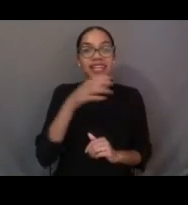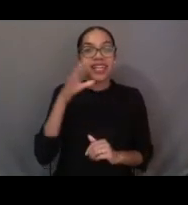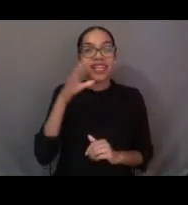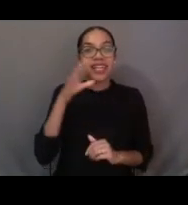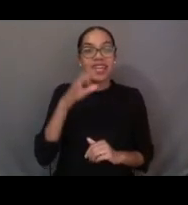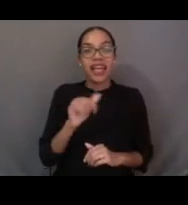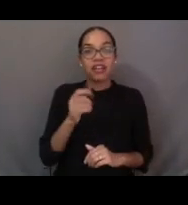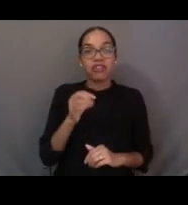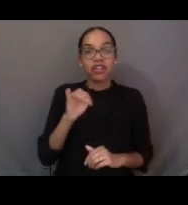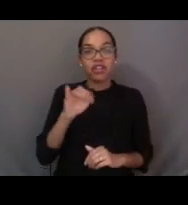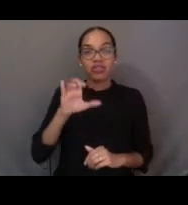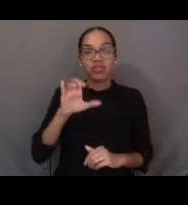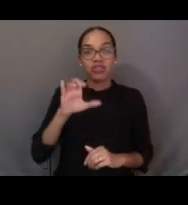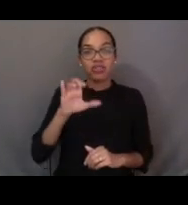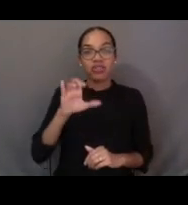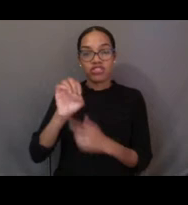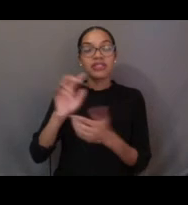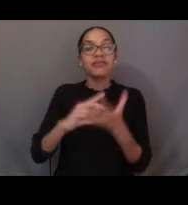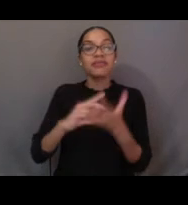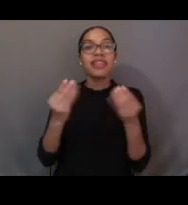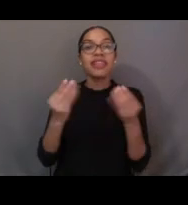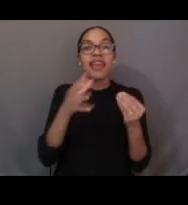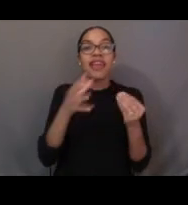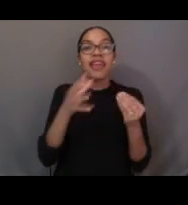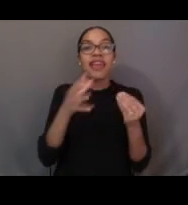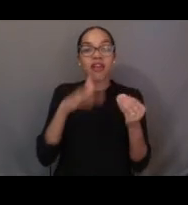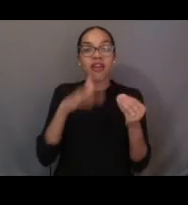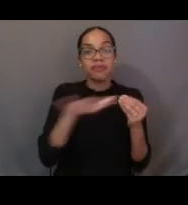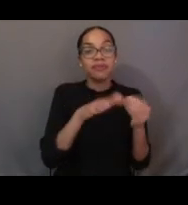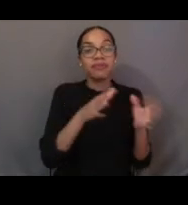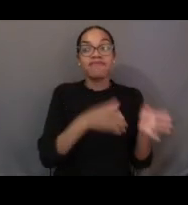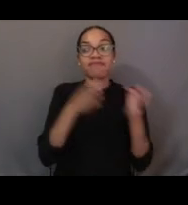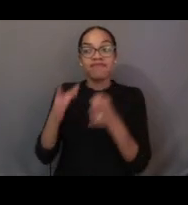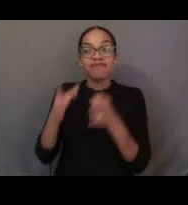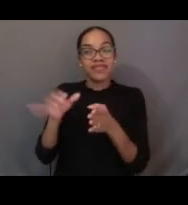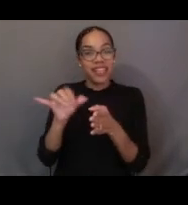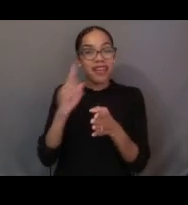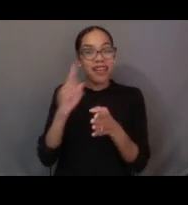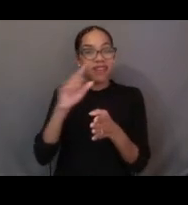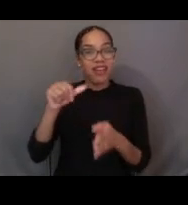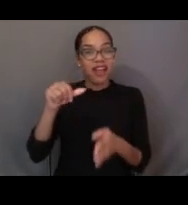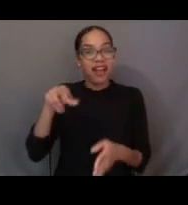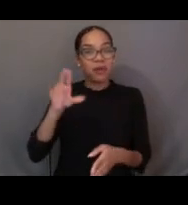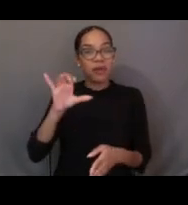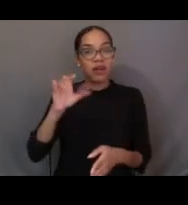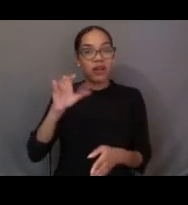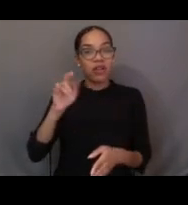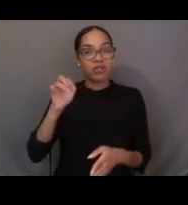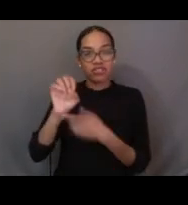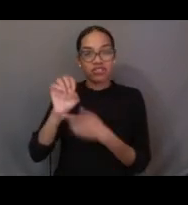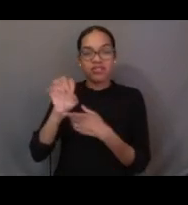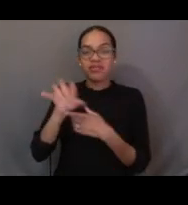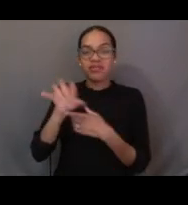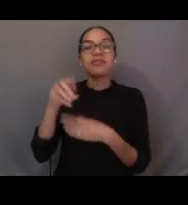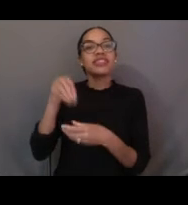And aquaculture is the same thing, but it's farming in the water, and it's farming of course, plants and animals that live in the water.